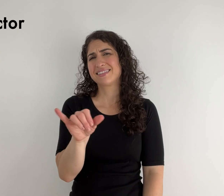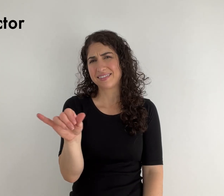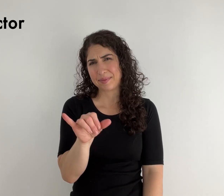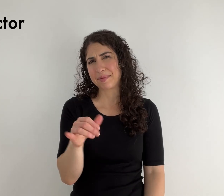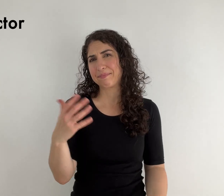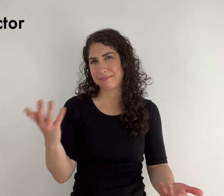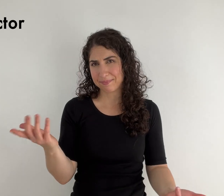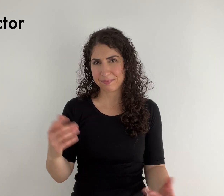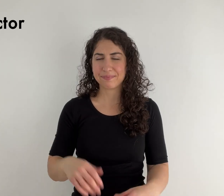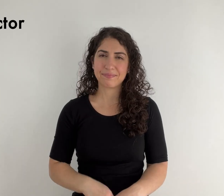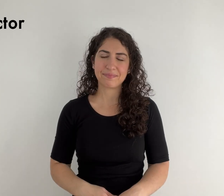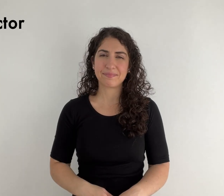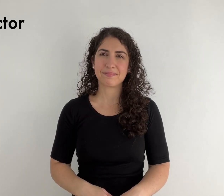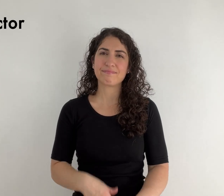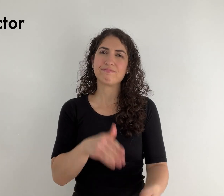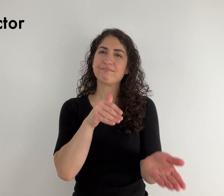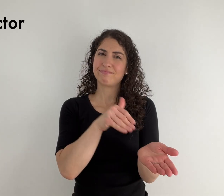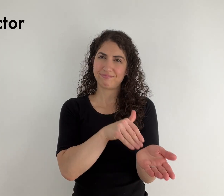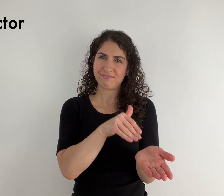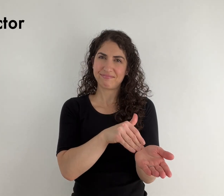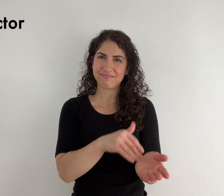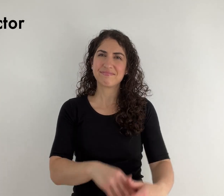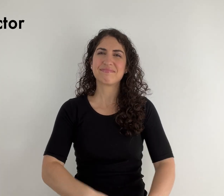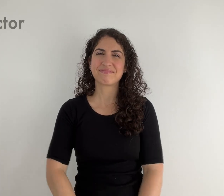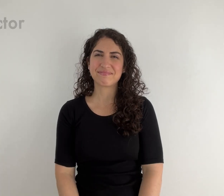It's the same thing. DOCTOR